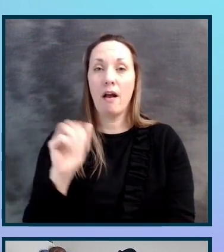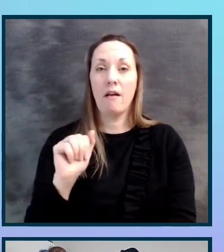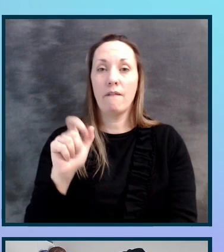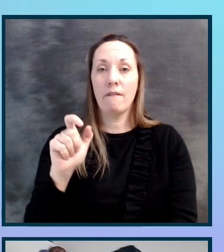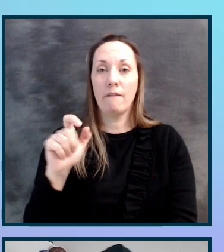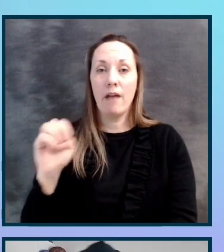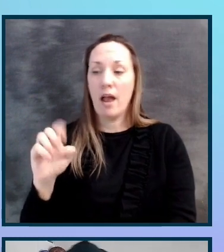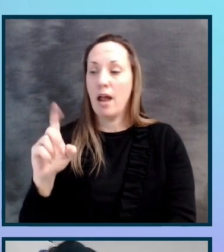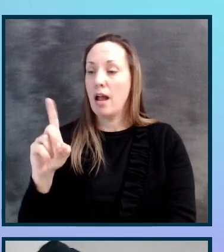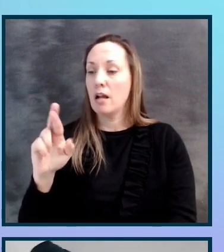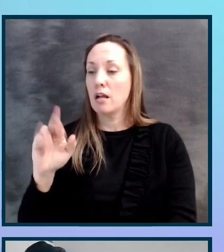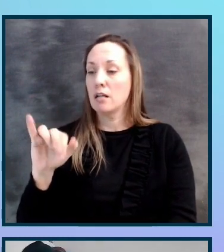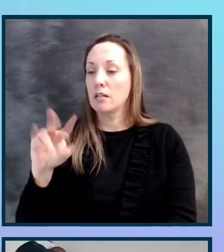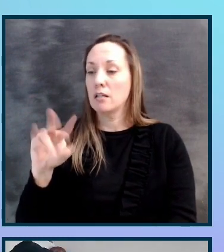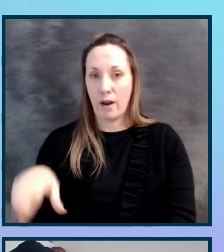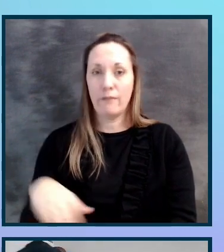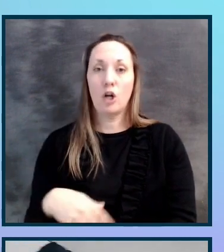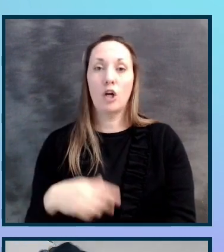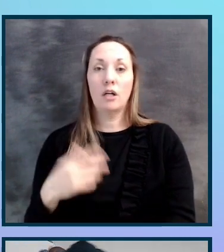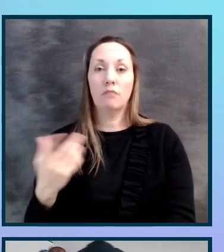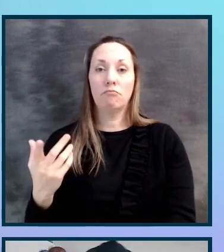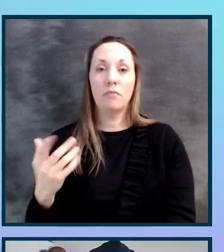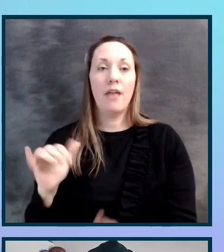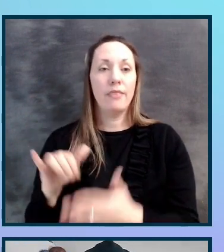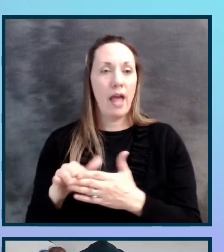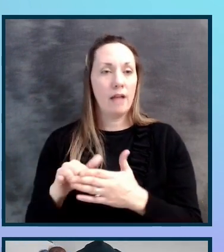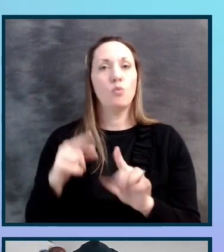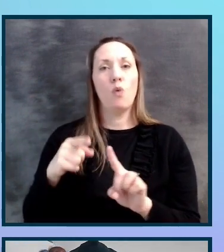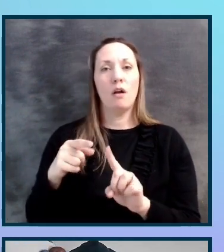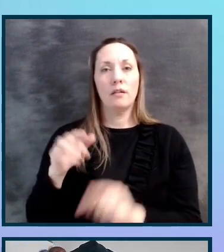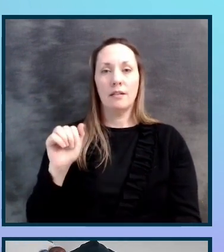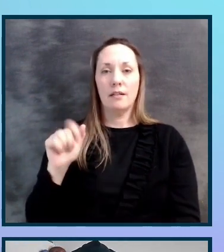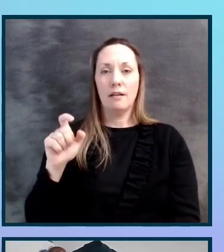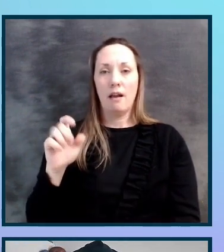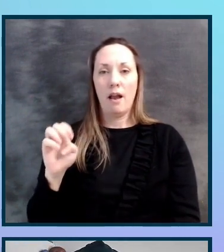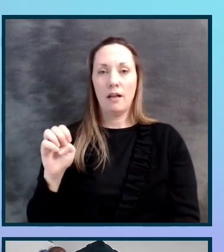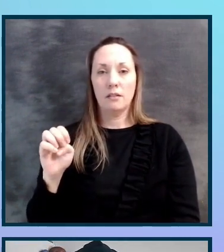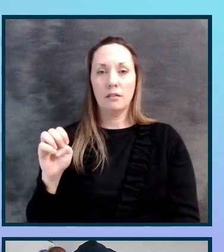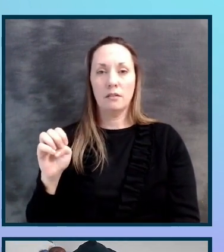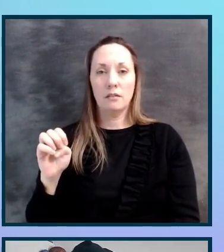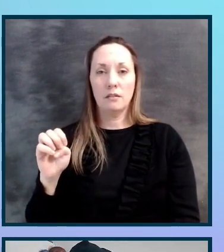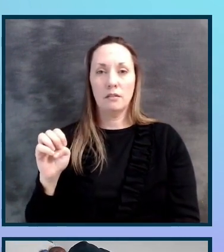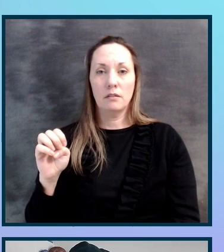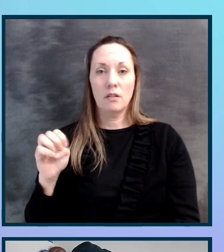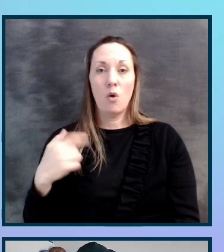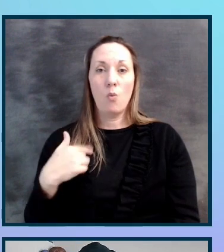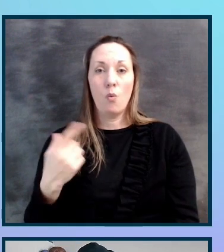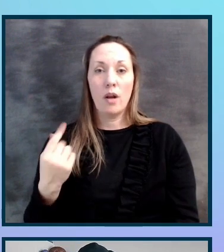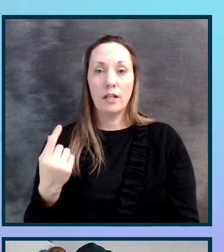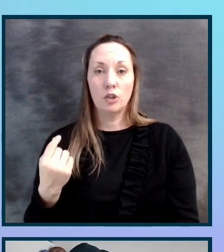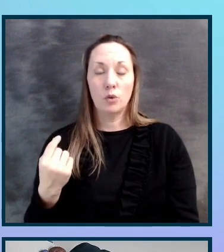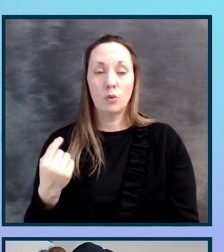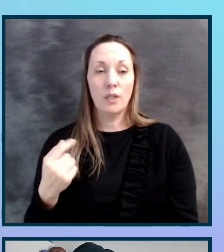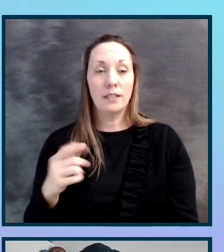That Axe driver object then is what the axe-core integration for web driver JS is. What I do is I take the driver that I created,